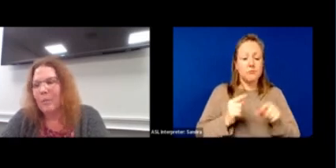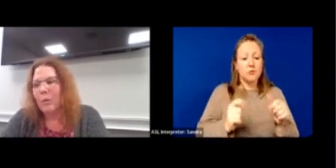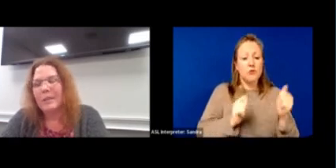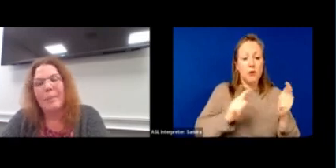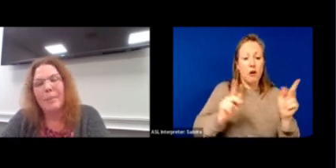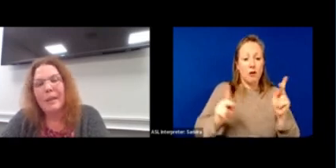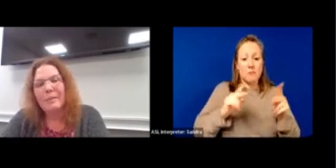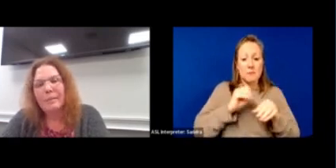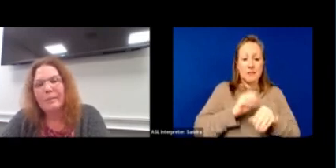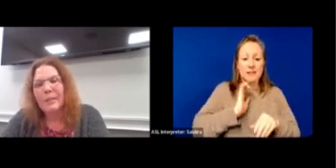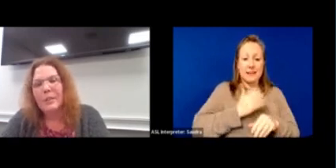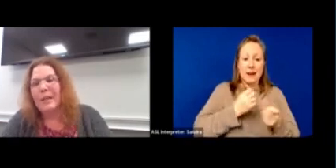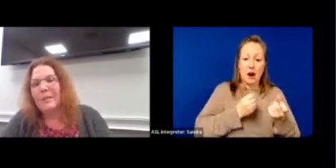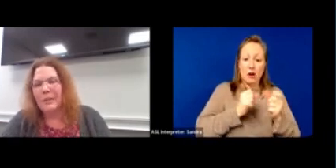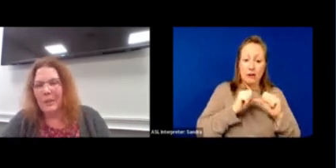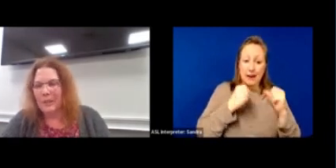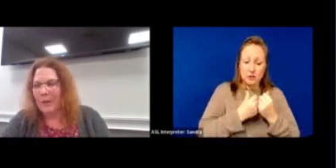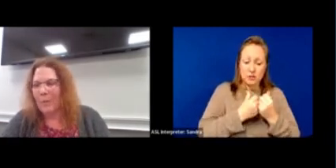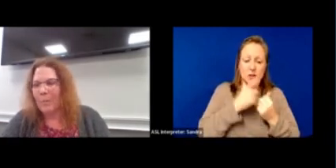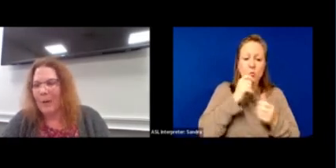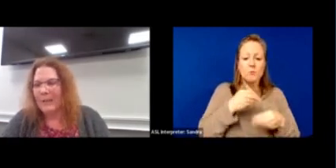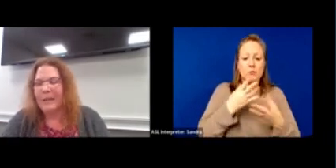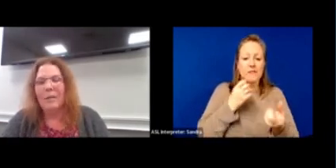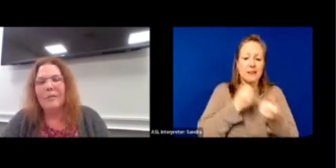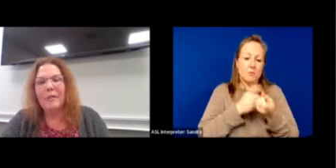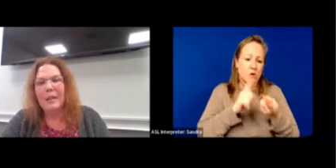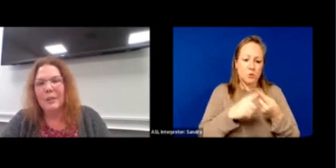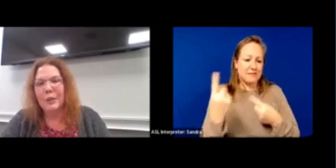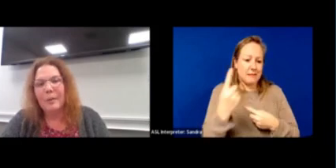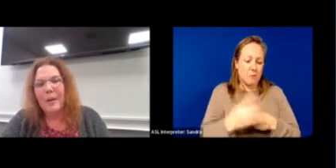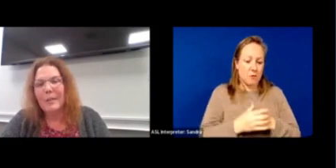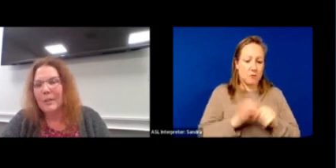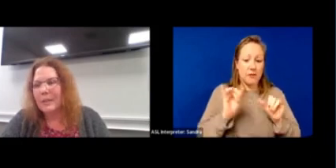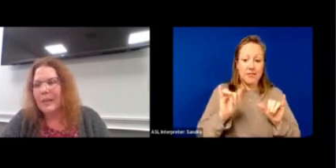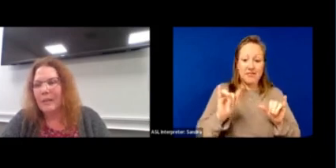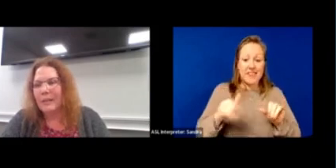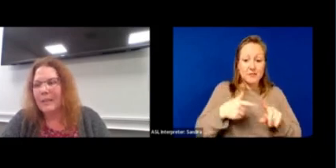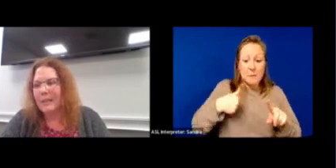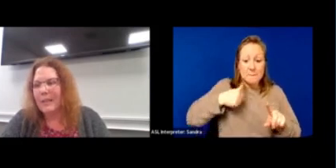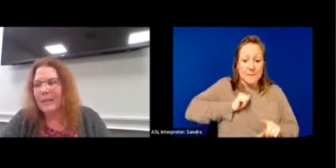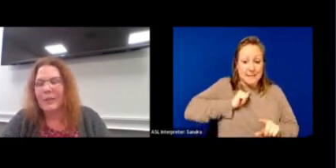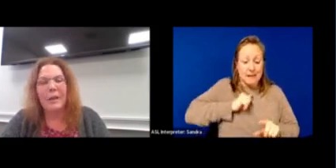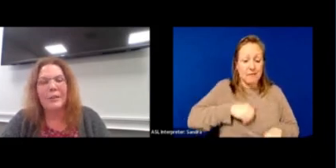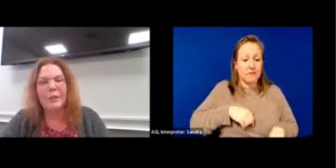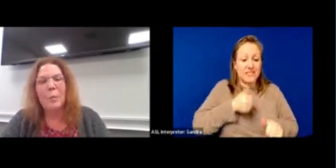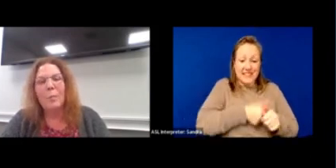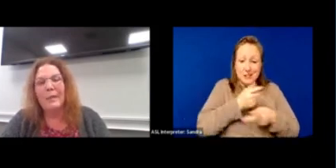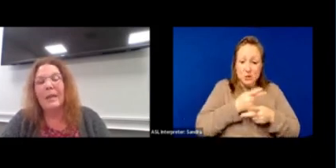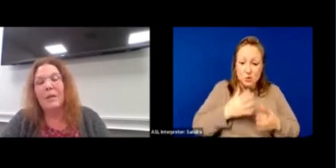support somebody. So that's not just from myself, and supervisors, and our assistant executive director. But that